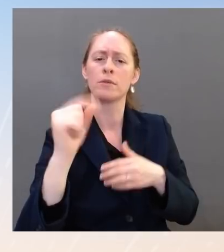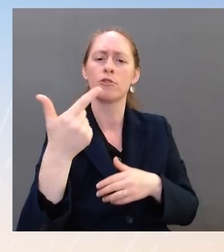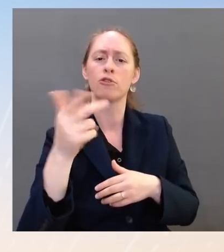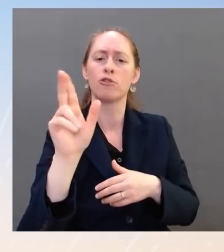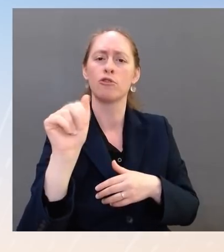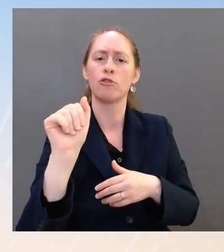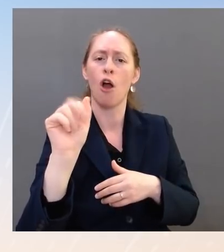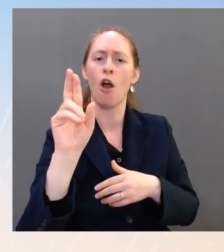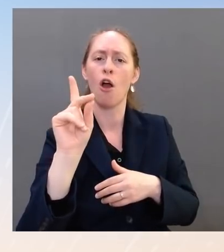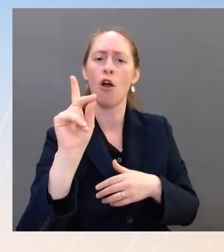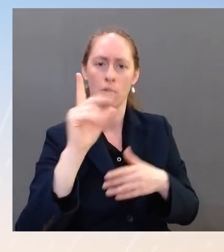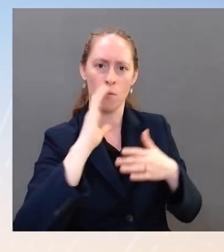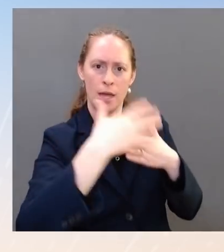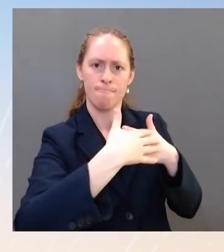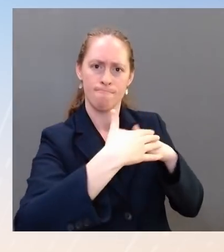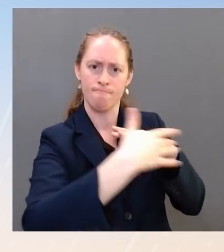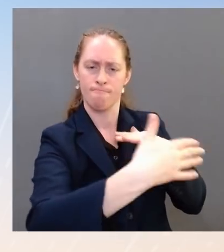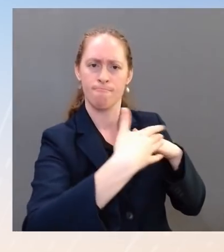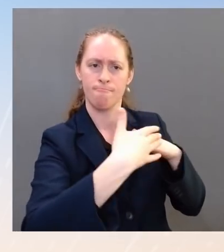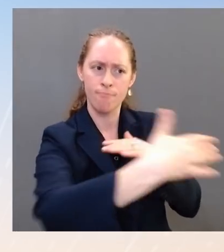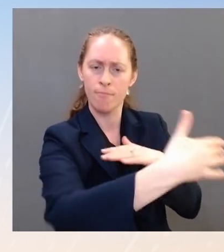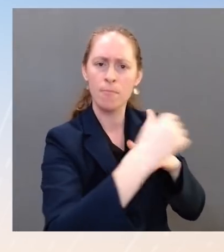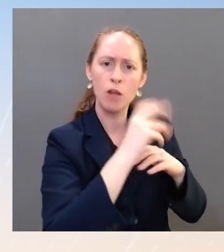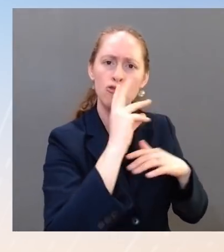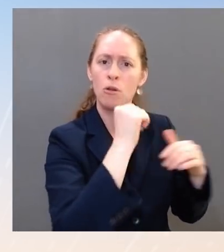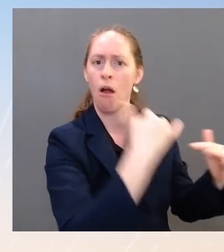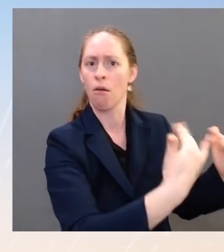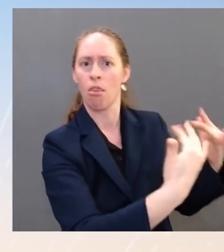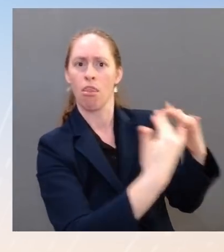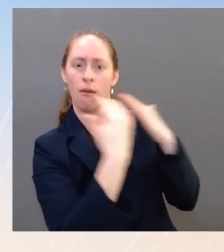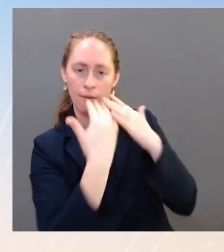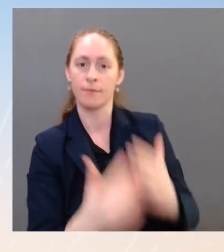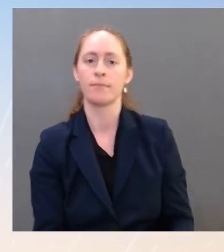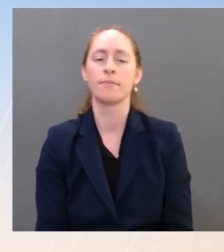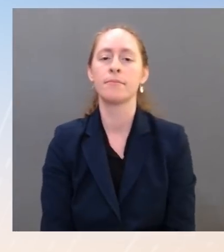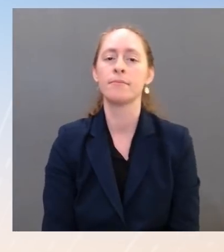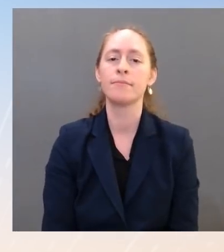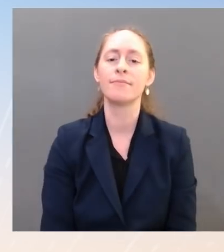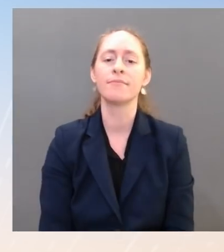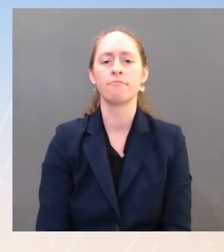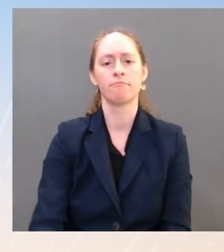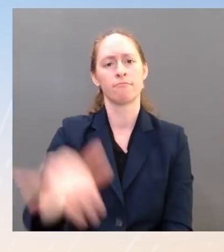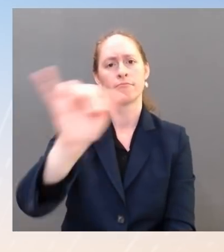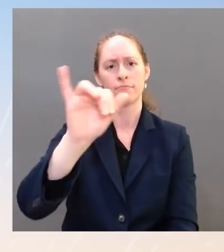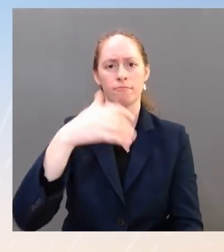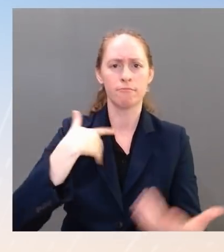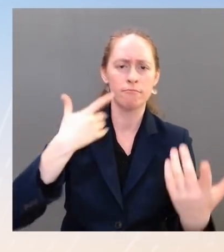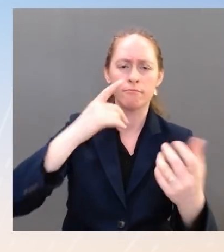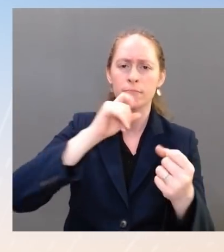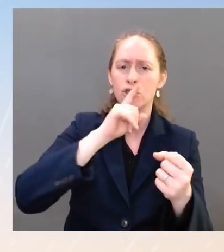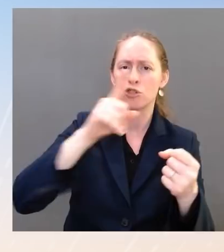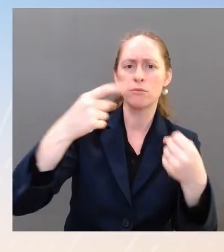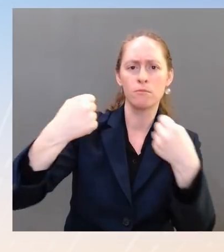and modernizing the land, ports of entry as engines of facilitation of lawful trade and travel.